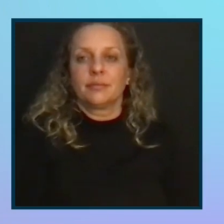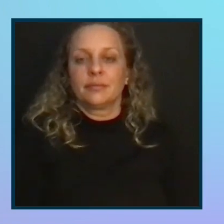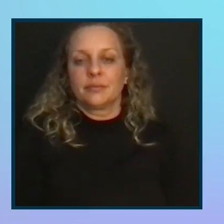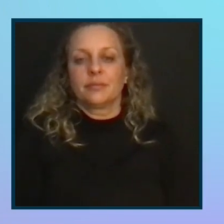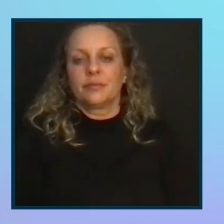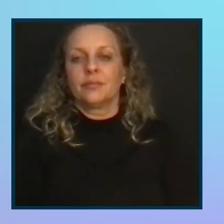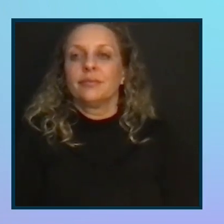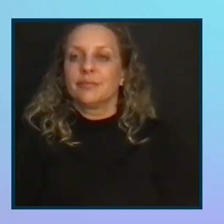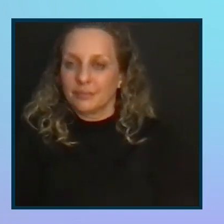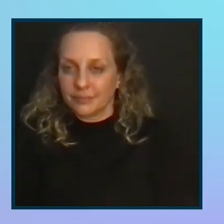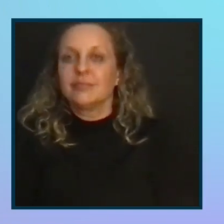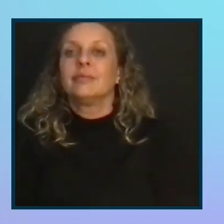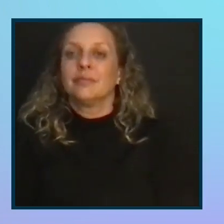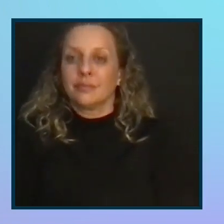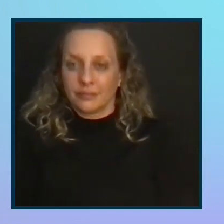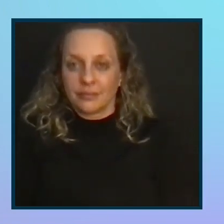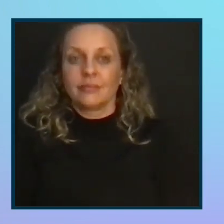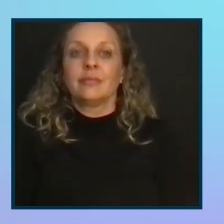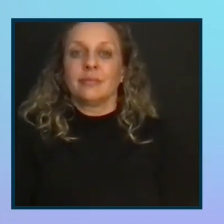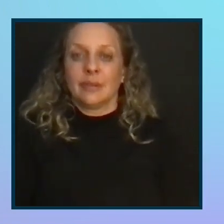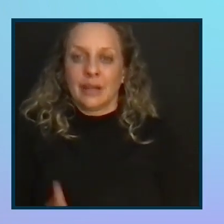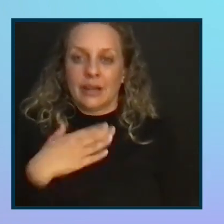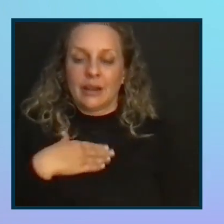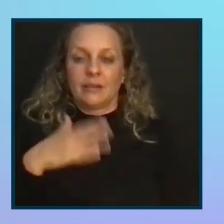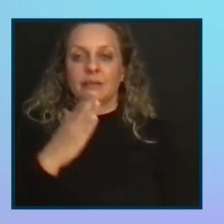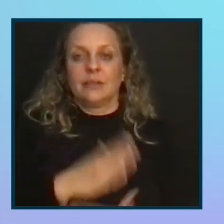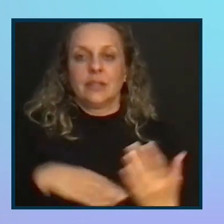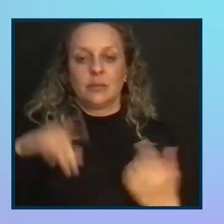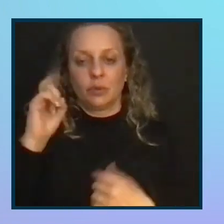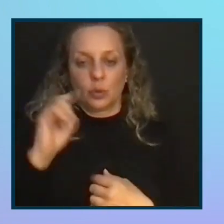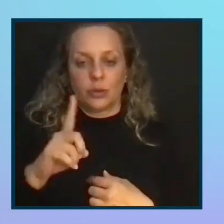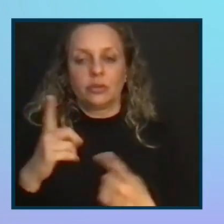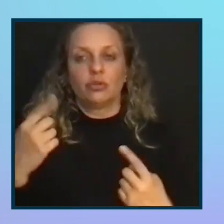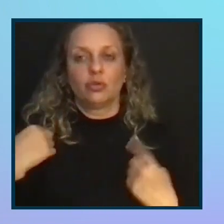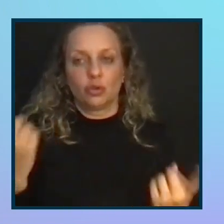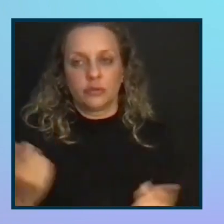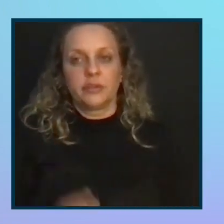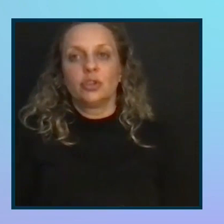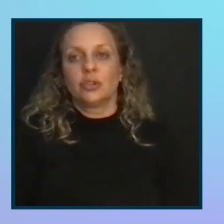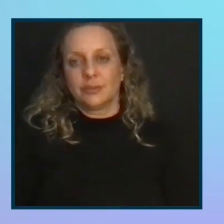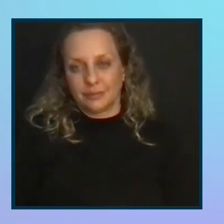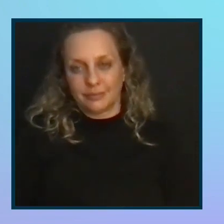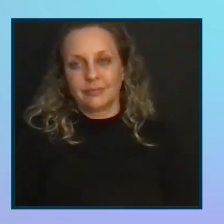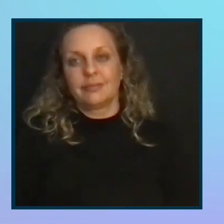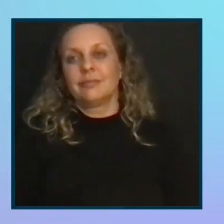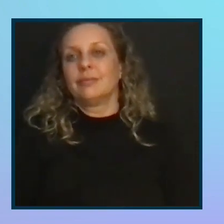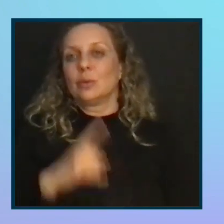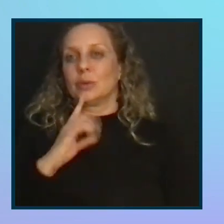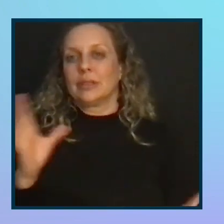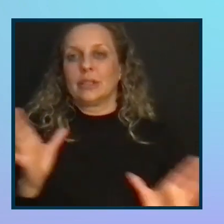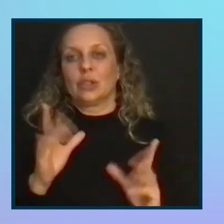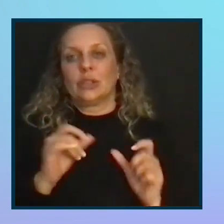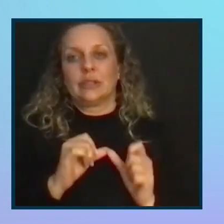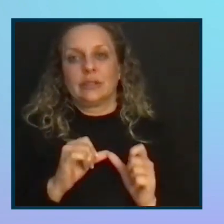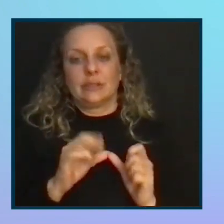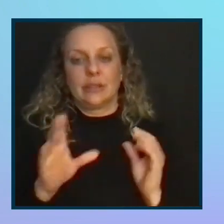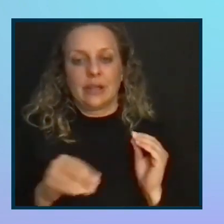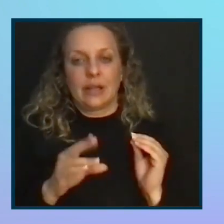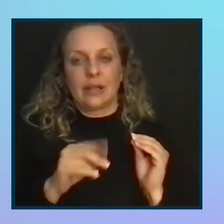Great, we have had some questions coming through so far, participants, I encourage you to continue adding questions.